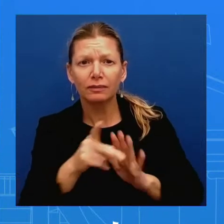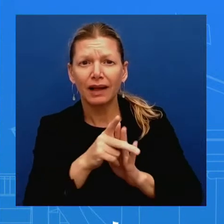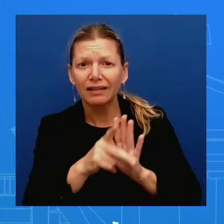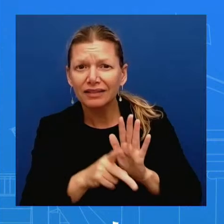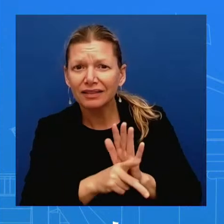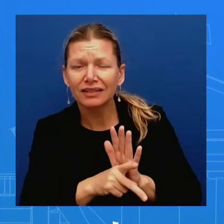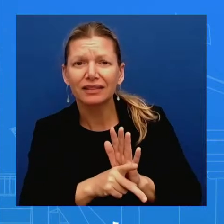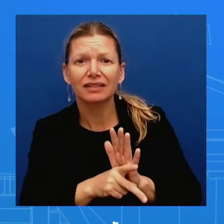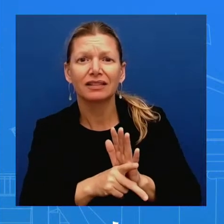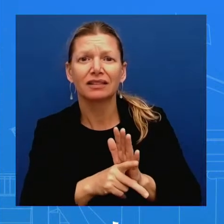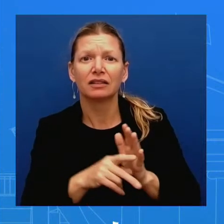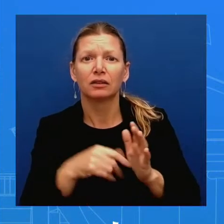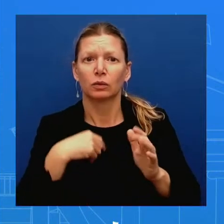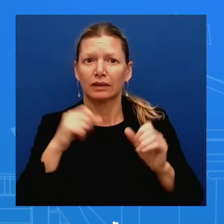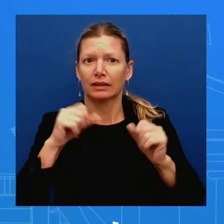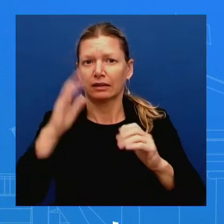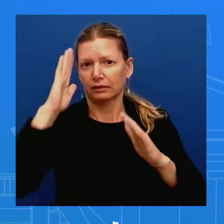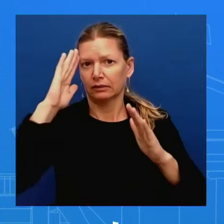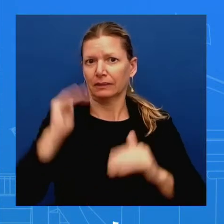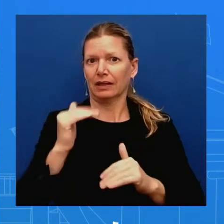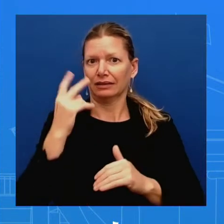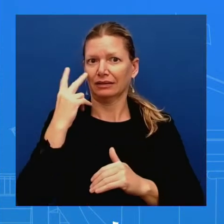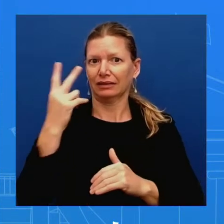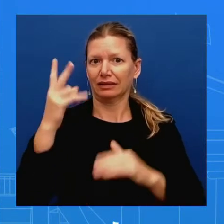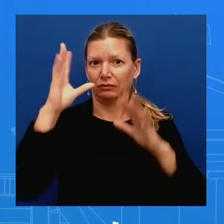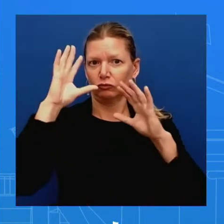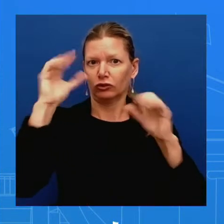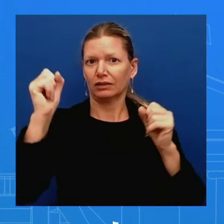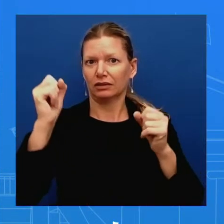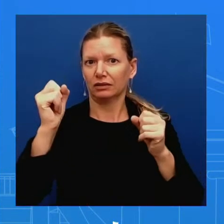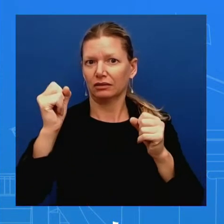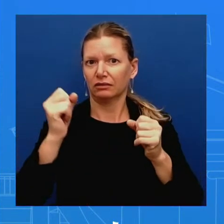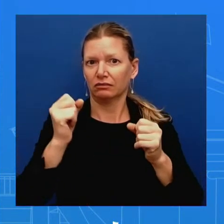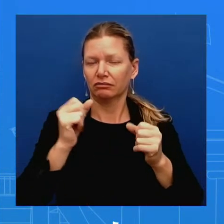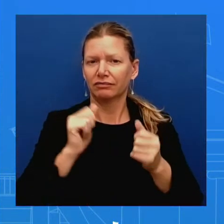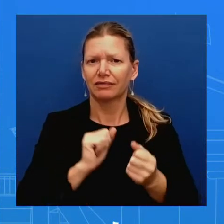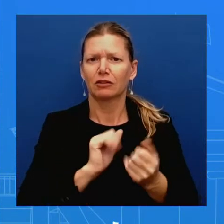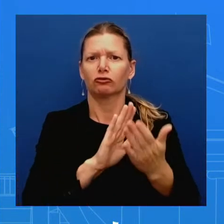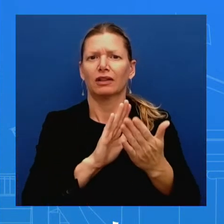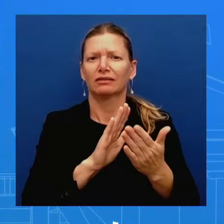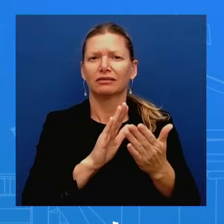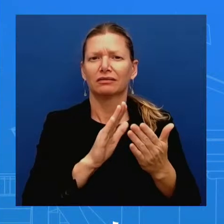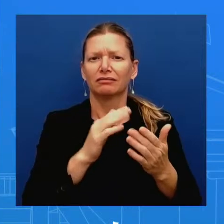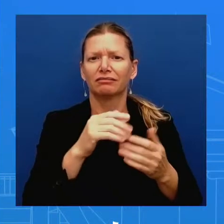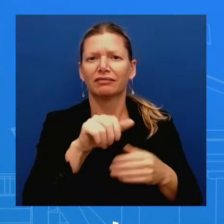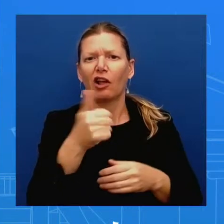that can address some of these inequities in education? When we were at -- earlier, I was talking about